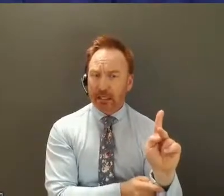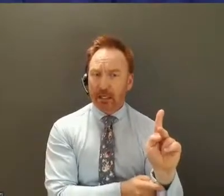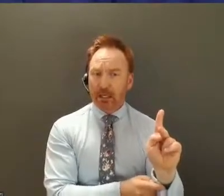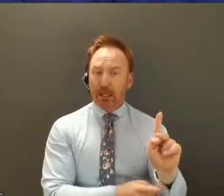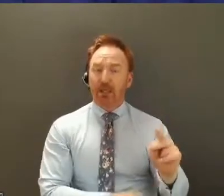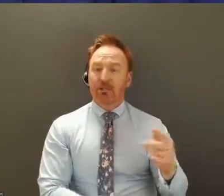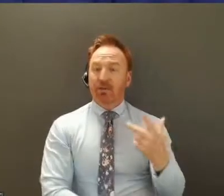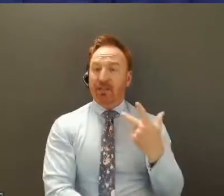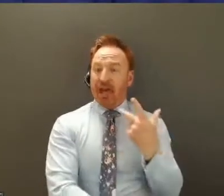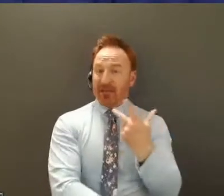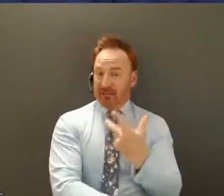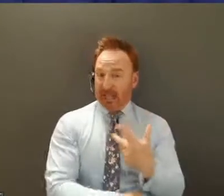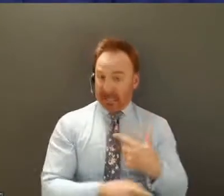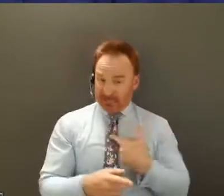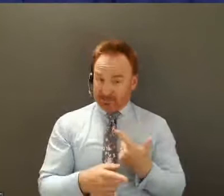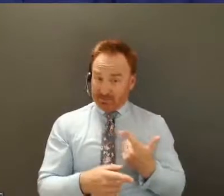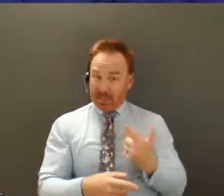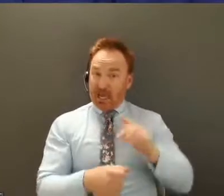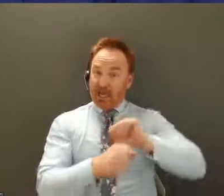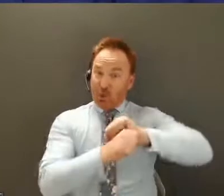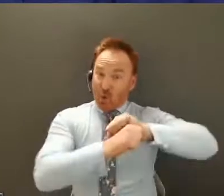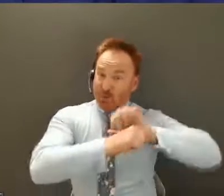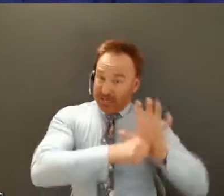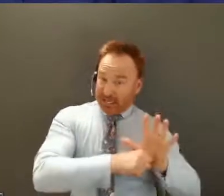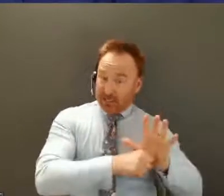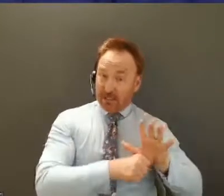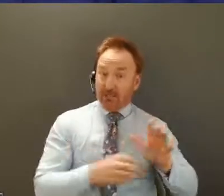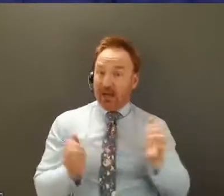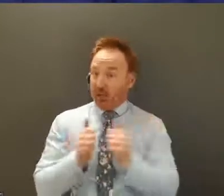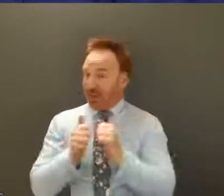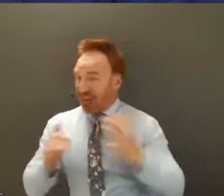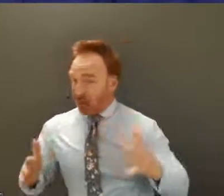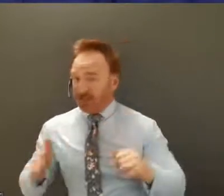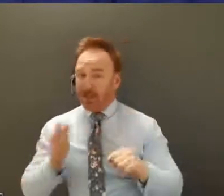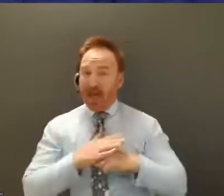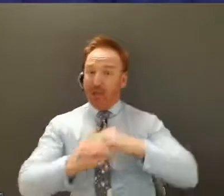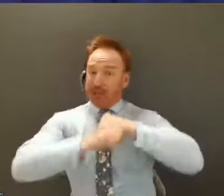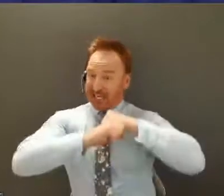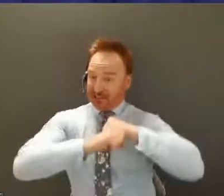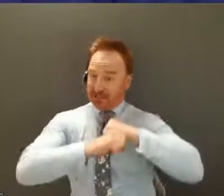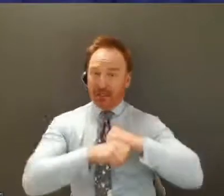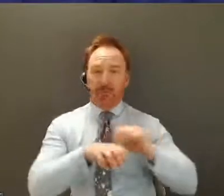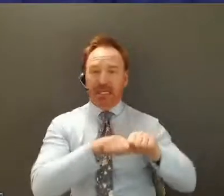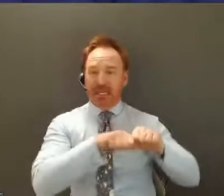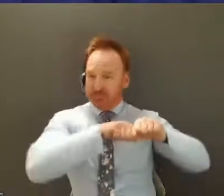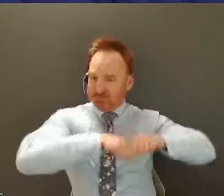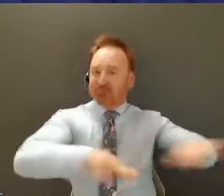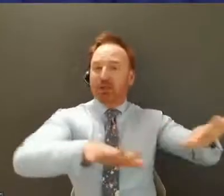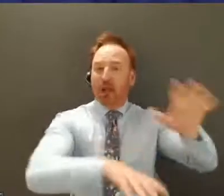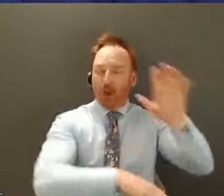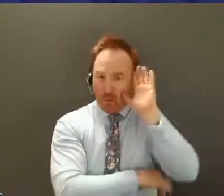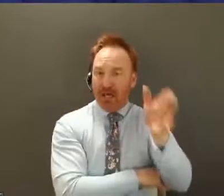You need to not share any common space and do not breathe the same air.